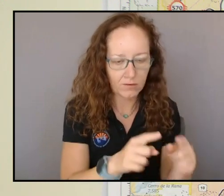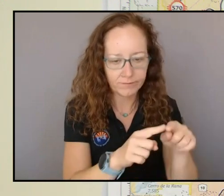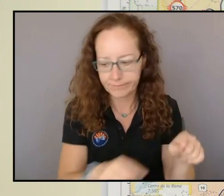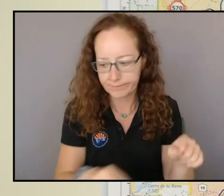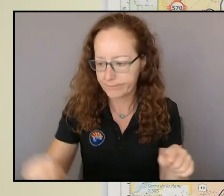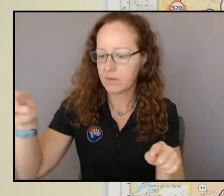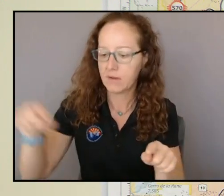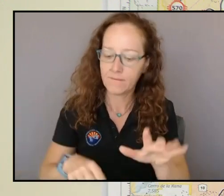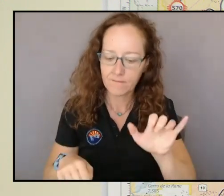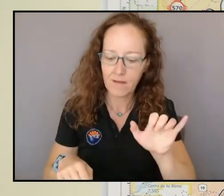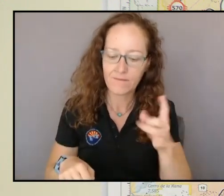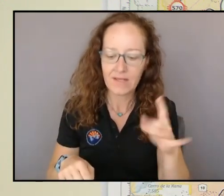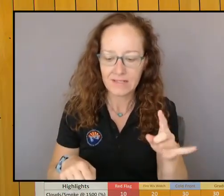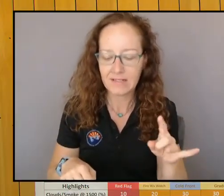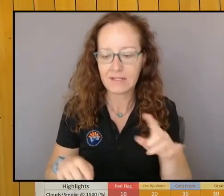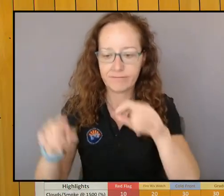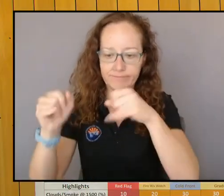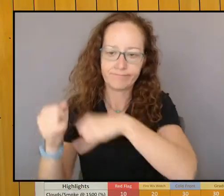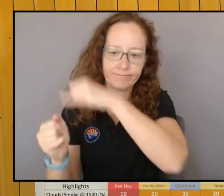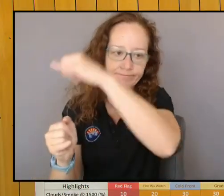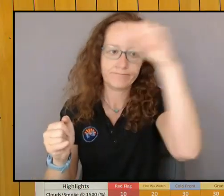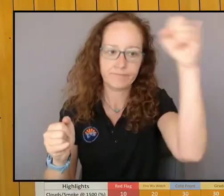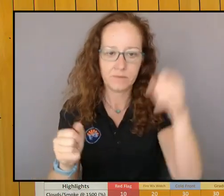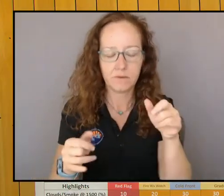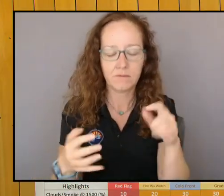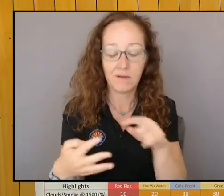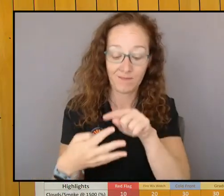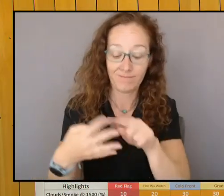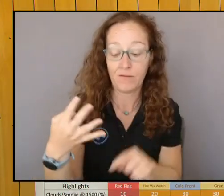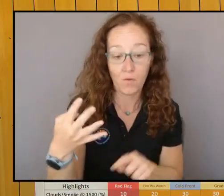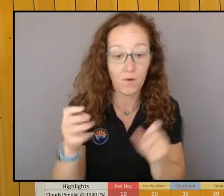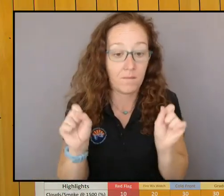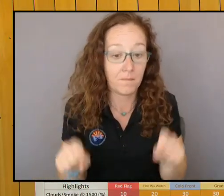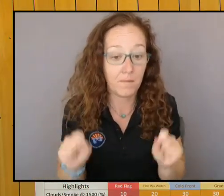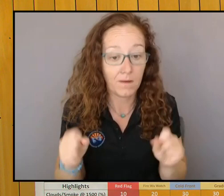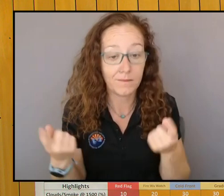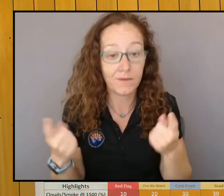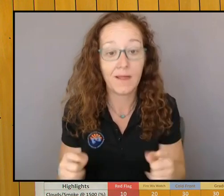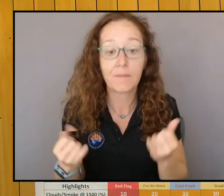are the four different conditions that we're planning for today. Those are the steps that we'll take if any of those